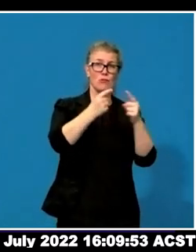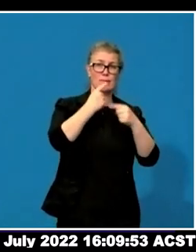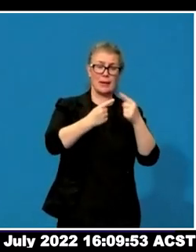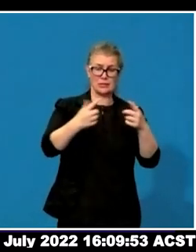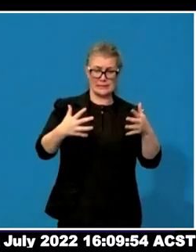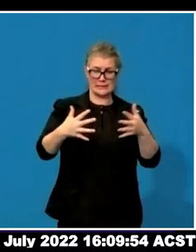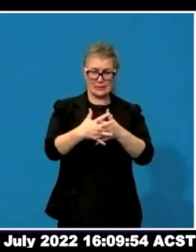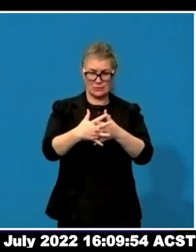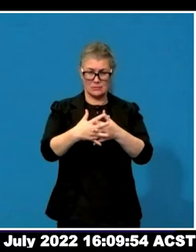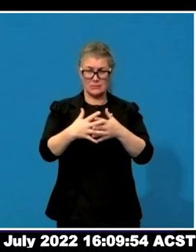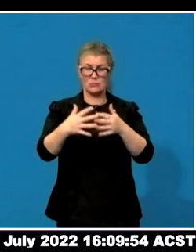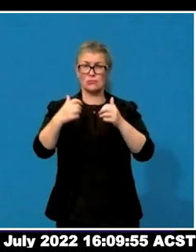training and disability.